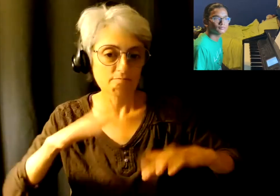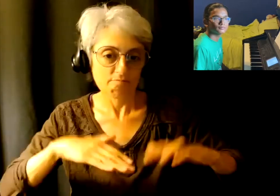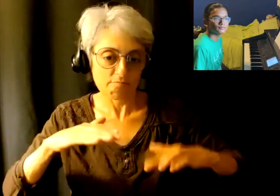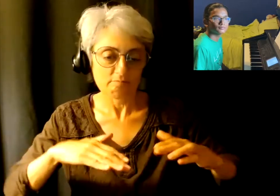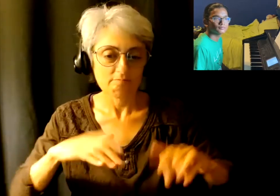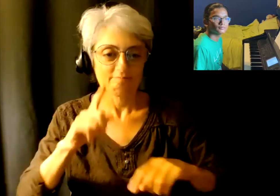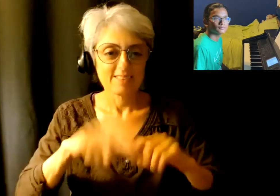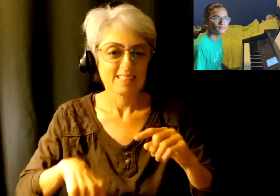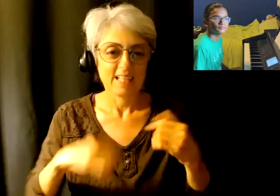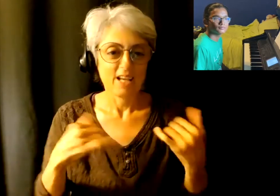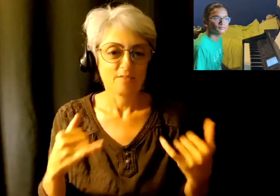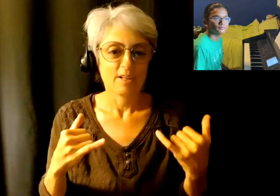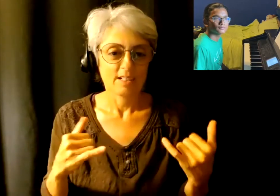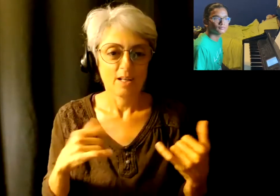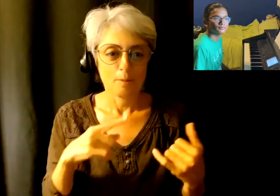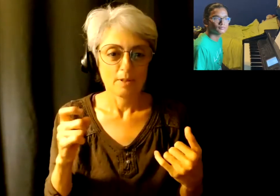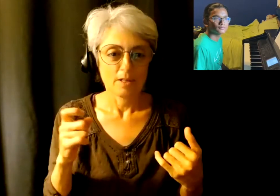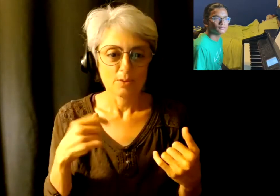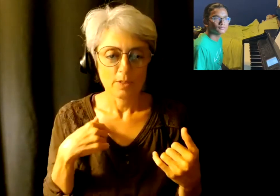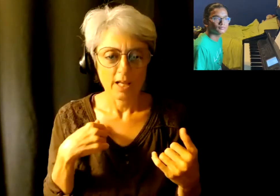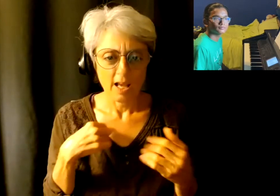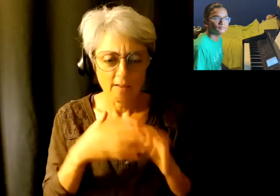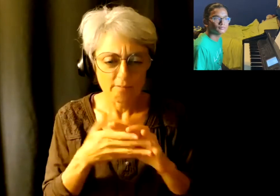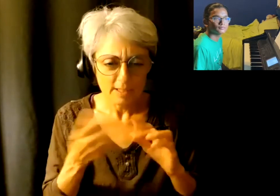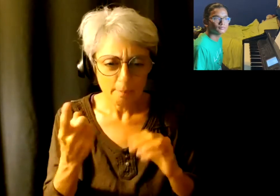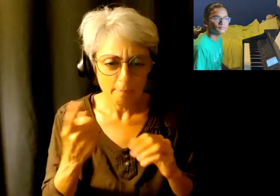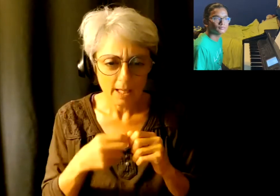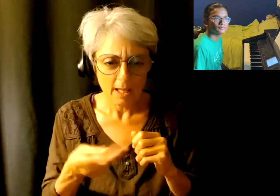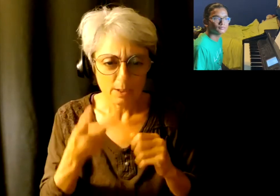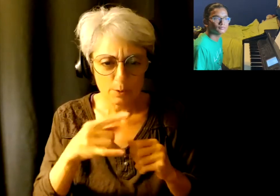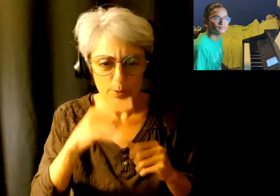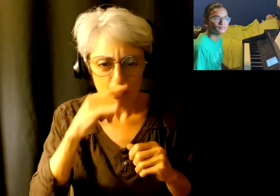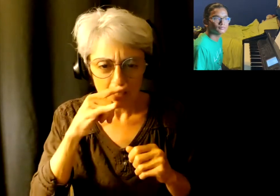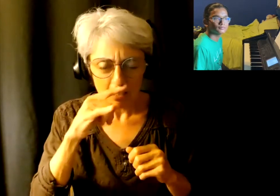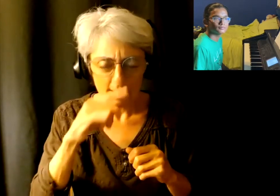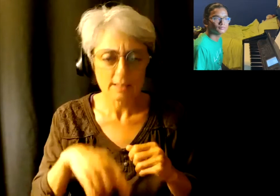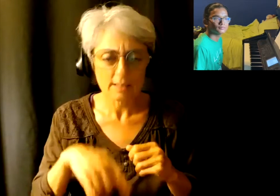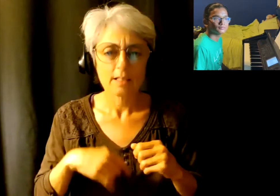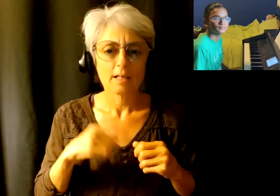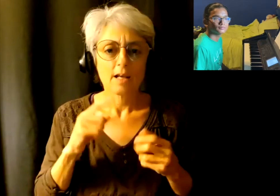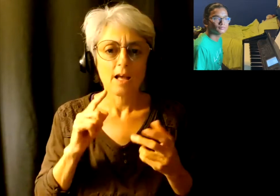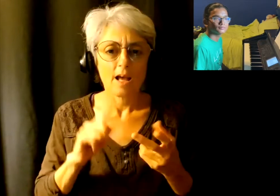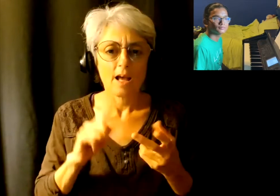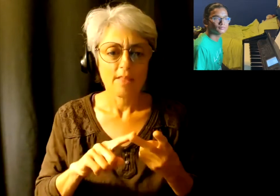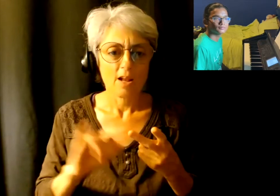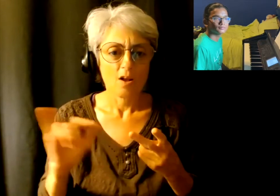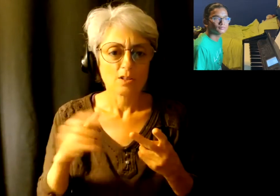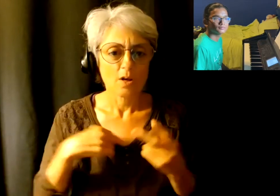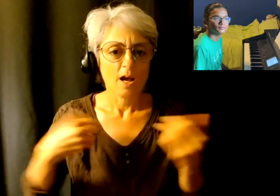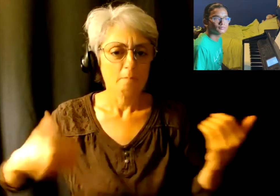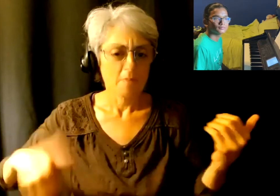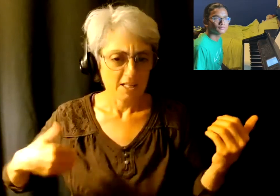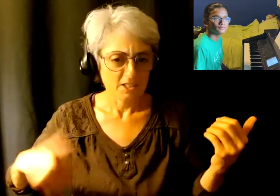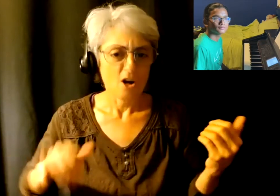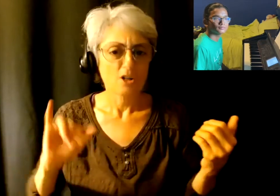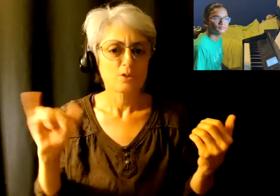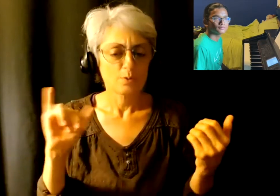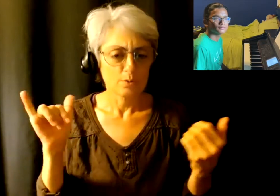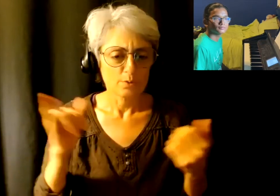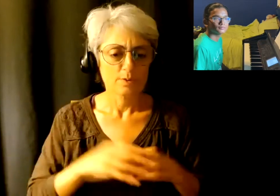we are fostering two kids and I also um can play the guitar a little bit.